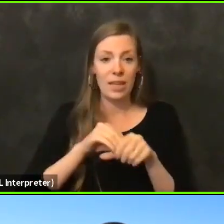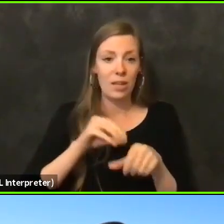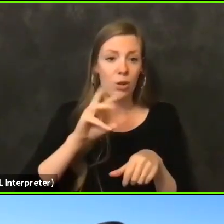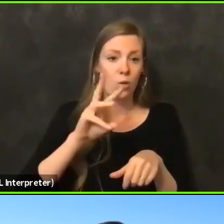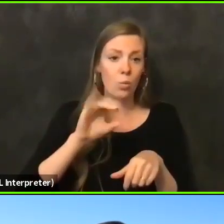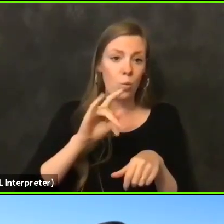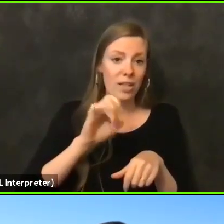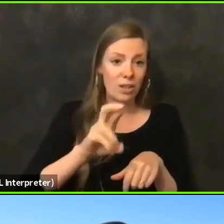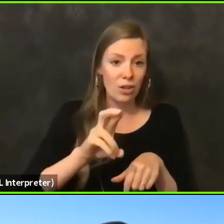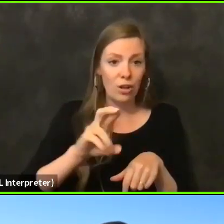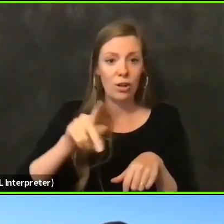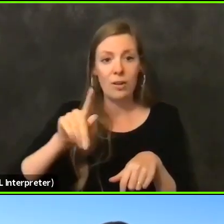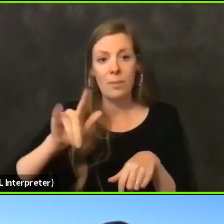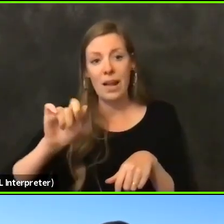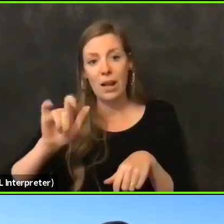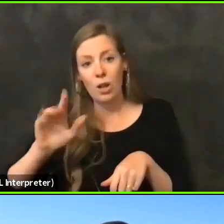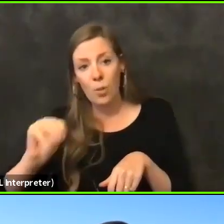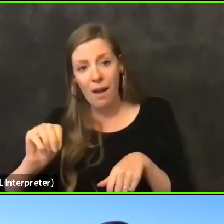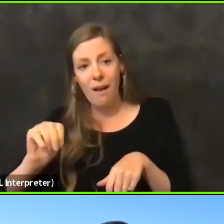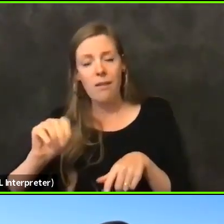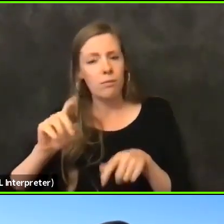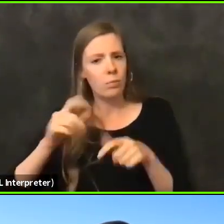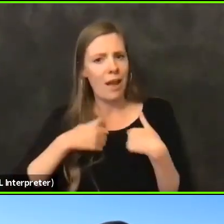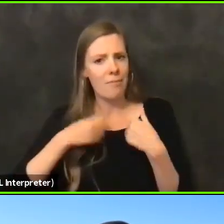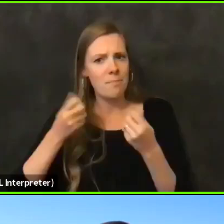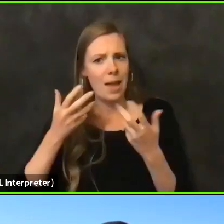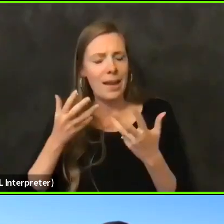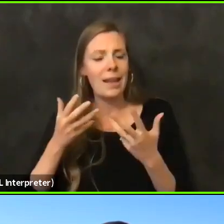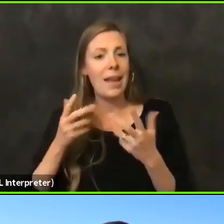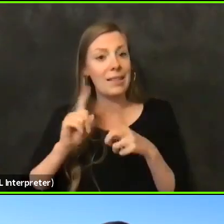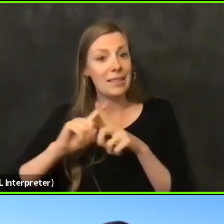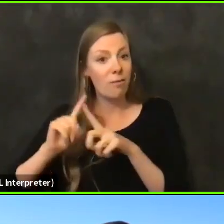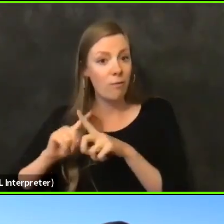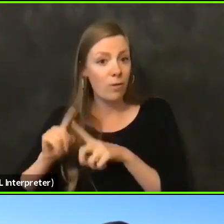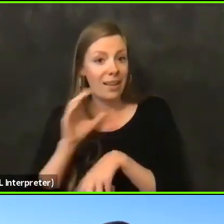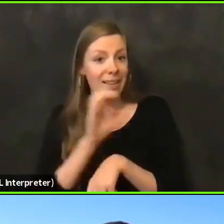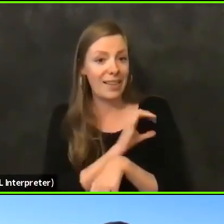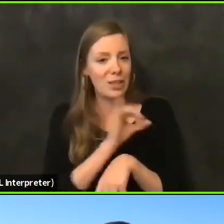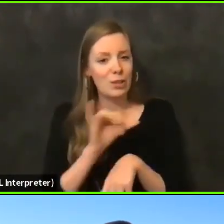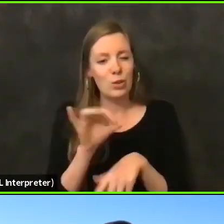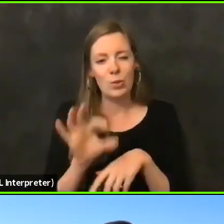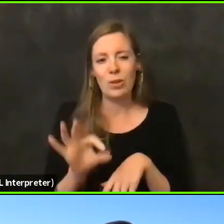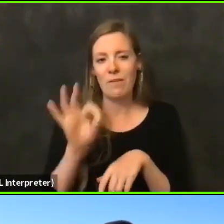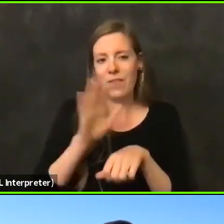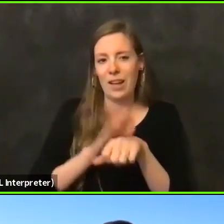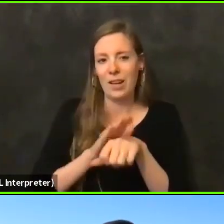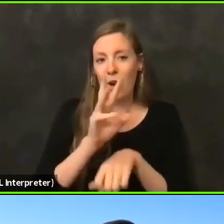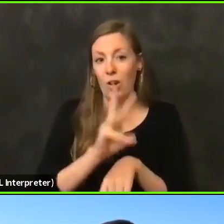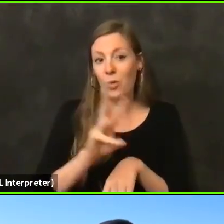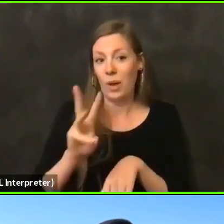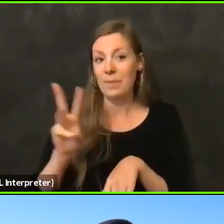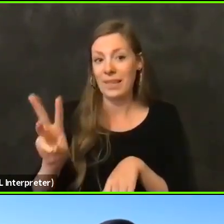your own physician and numerous pop ups that you can find on our website. So thank you very much.